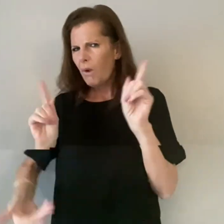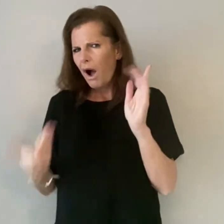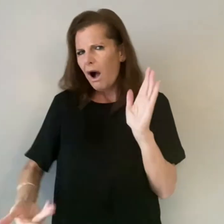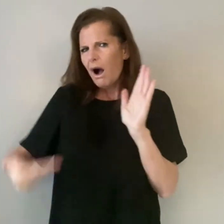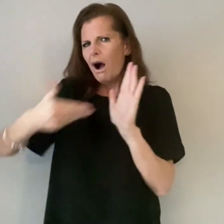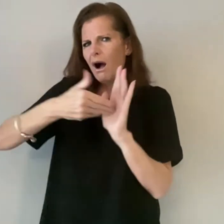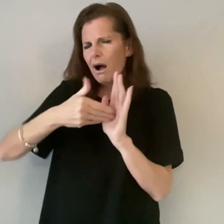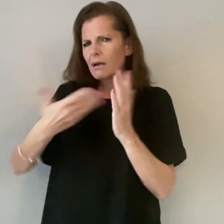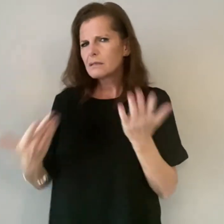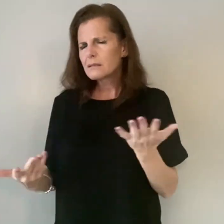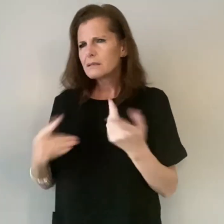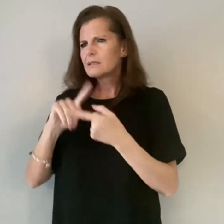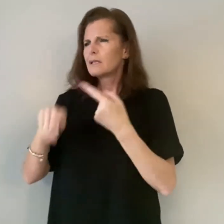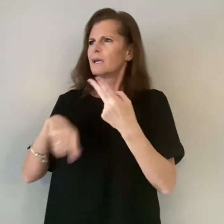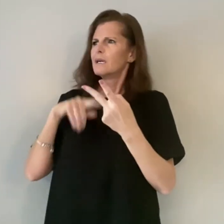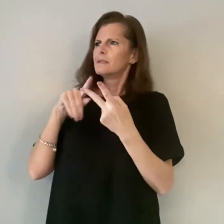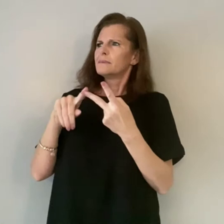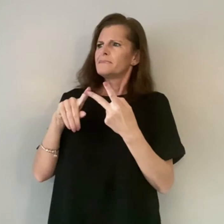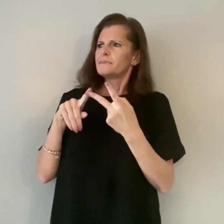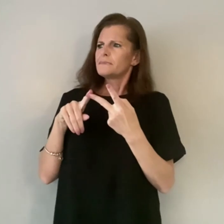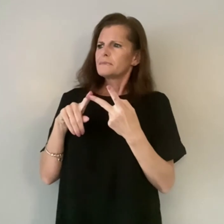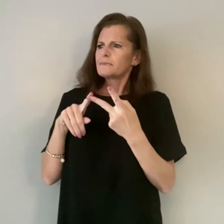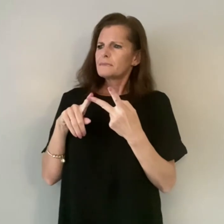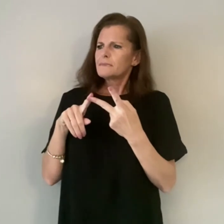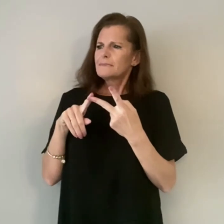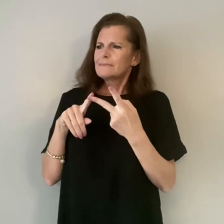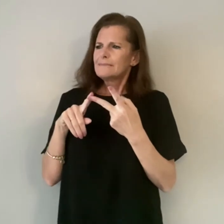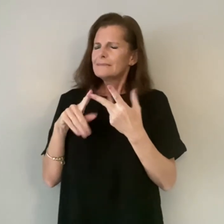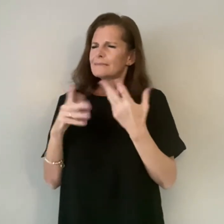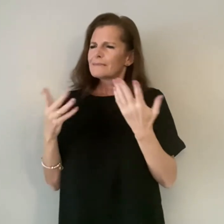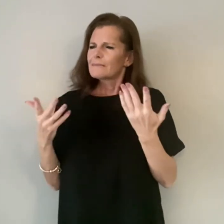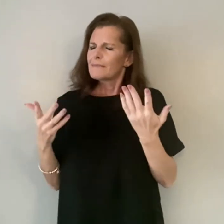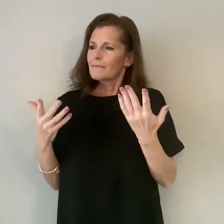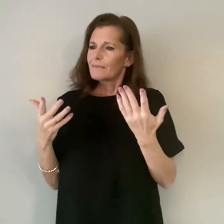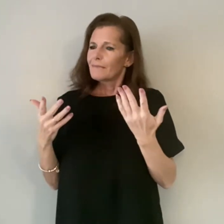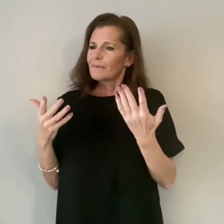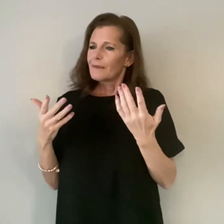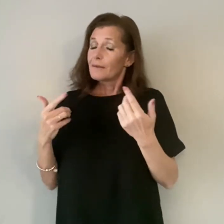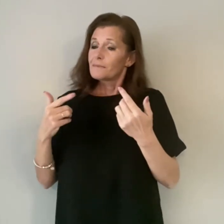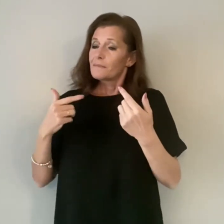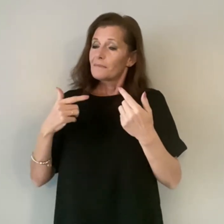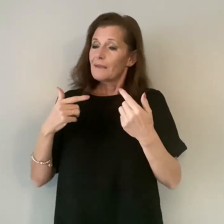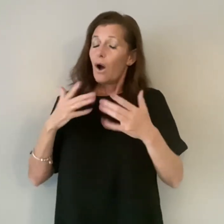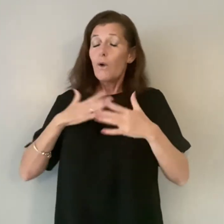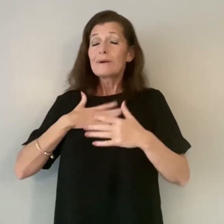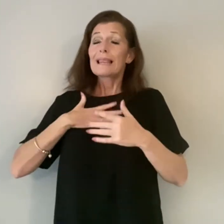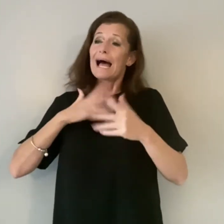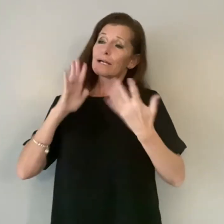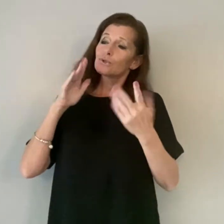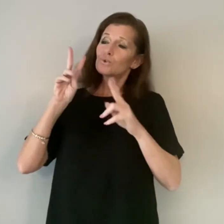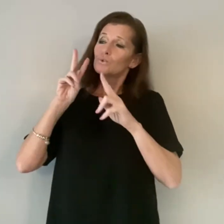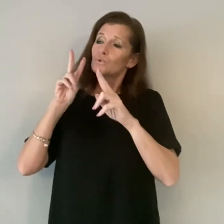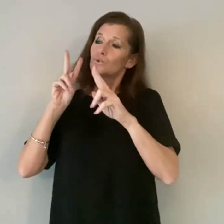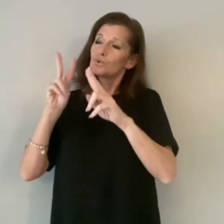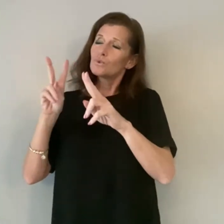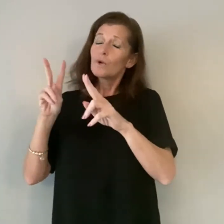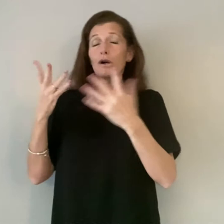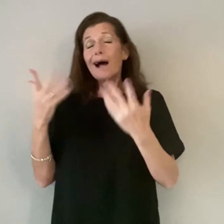could be beyond been a board meetings. And I would look to see a transition or a move towards,